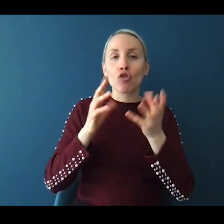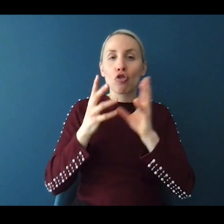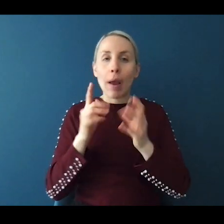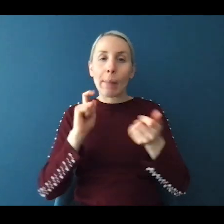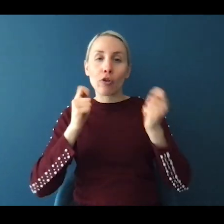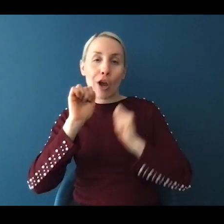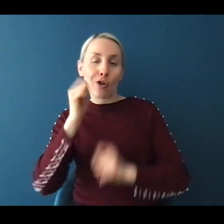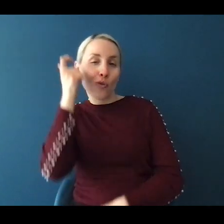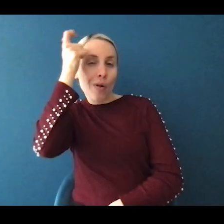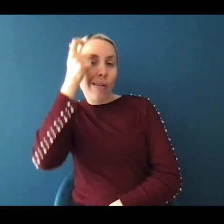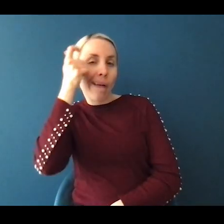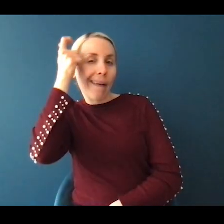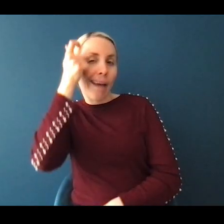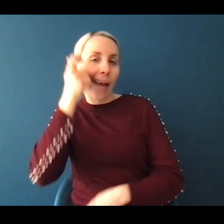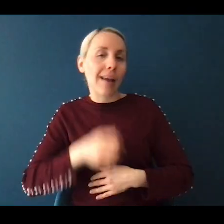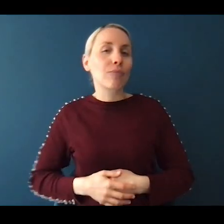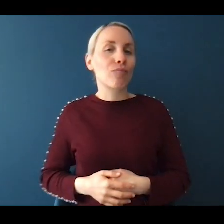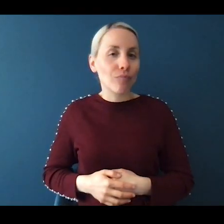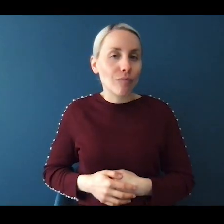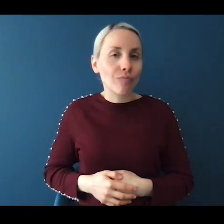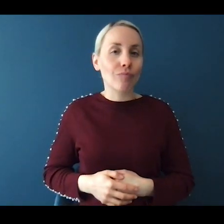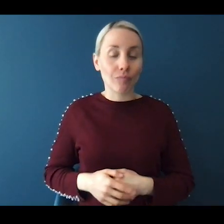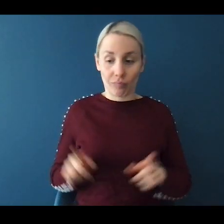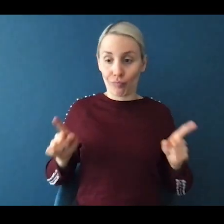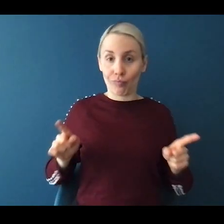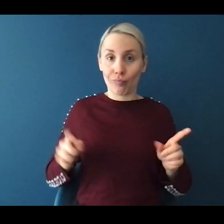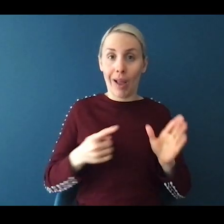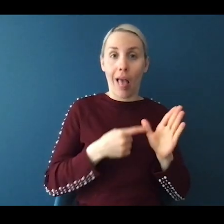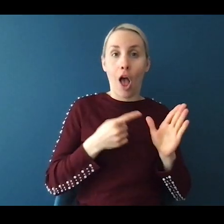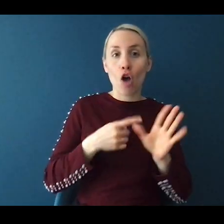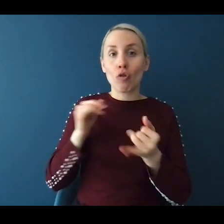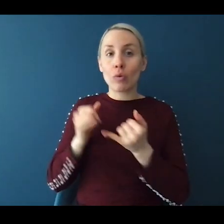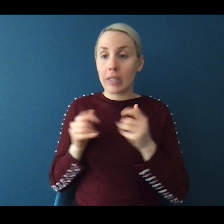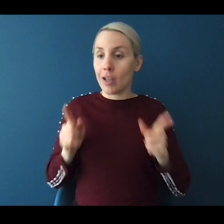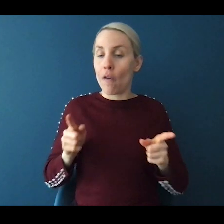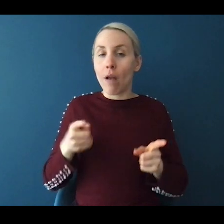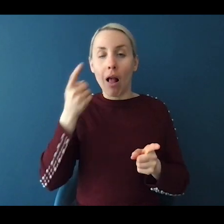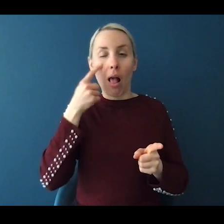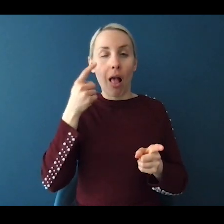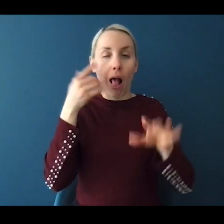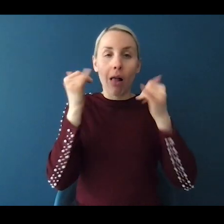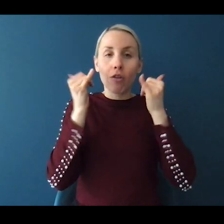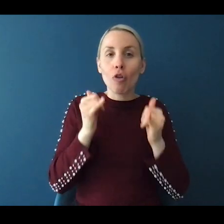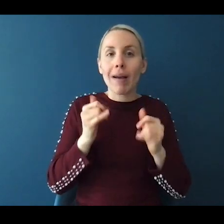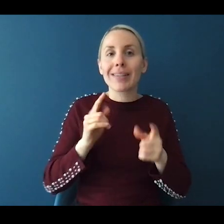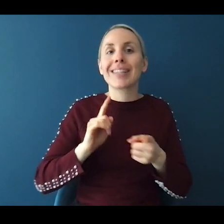for Silvia and Alejandra who both experimented with moving image in relation to photography